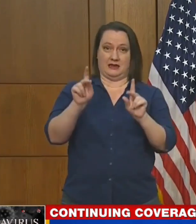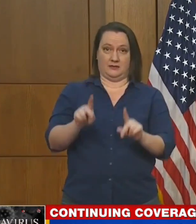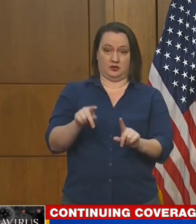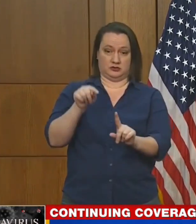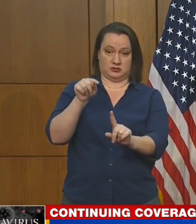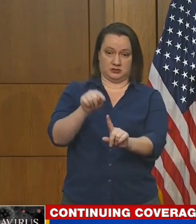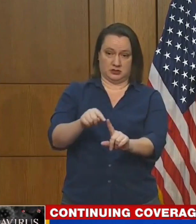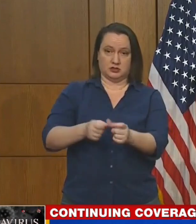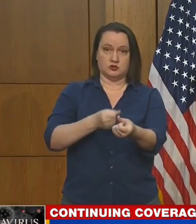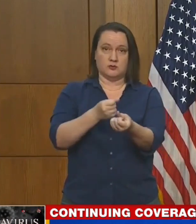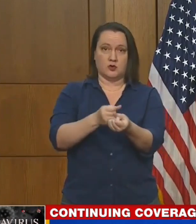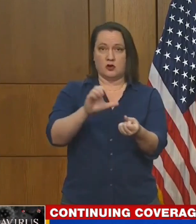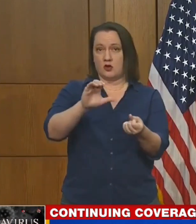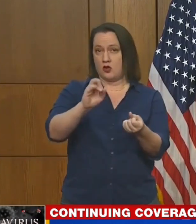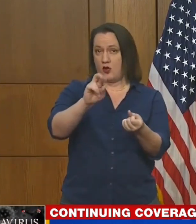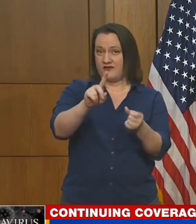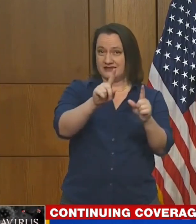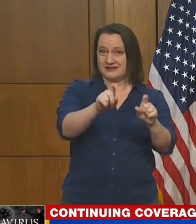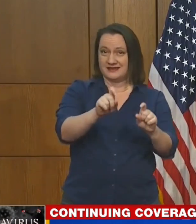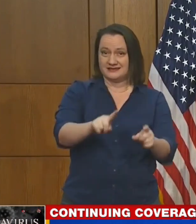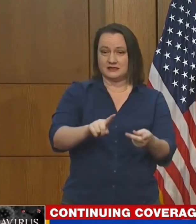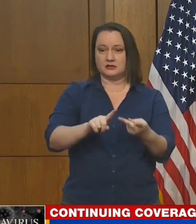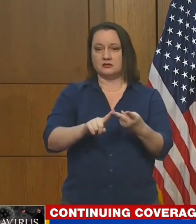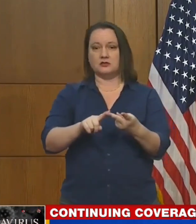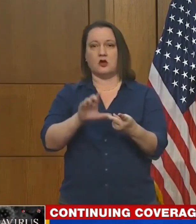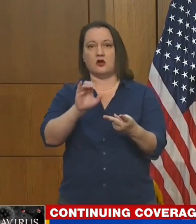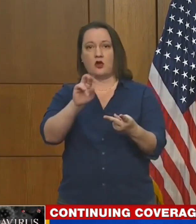PATIENTS ARE SUPPORTING COVID